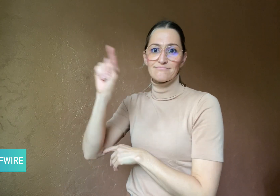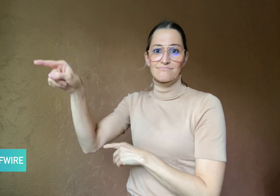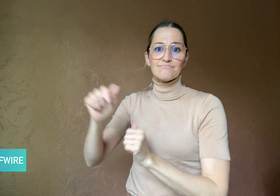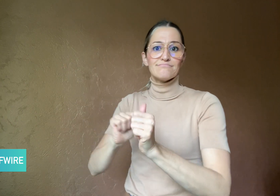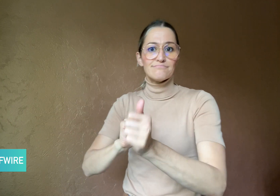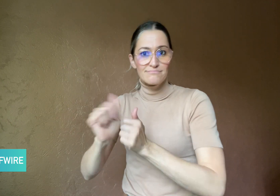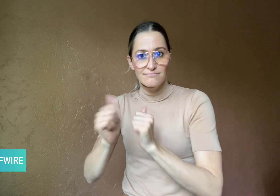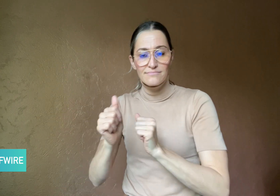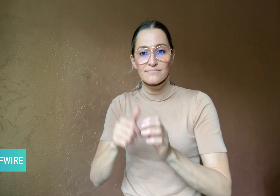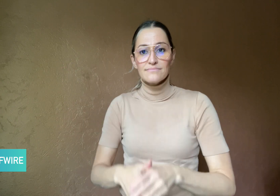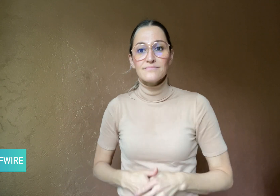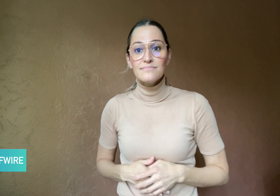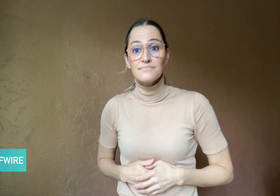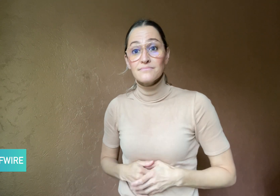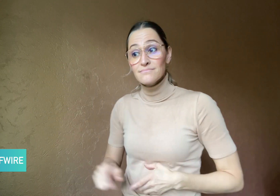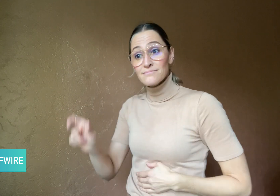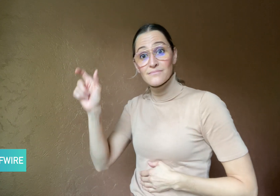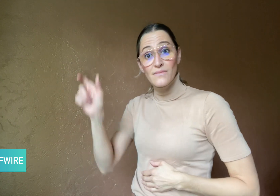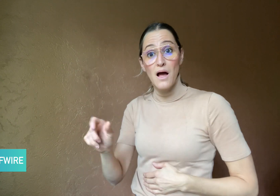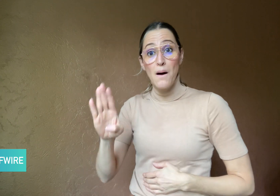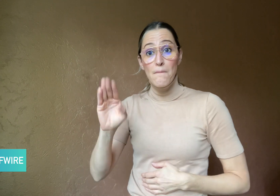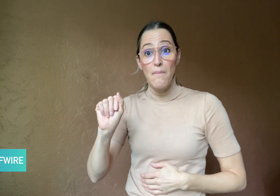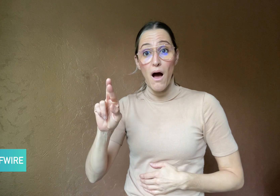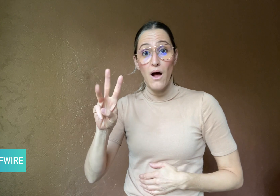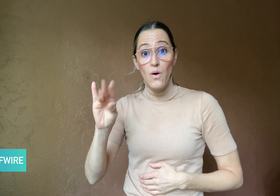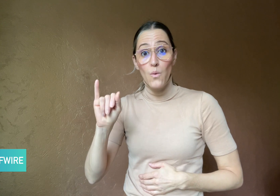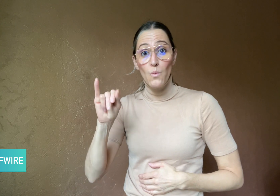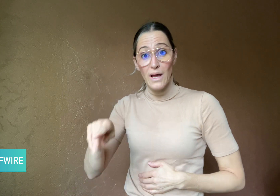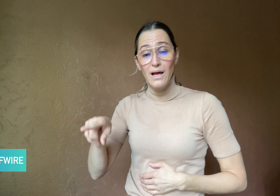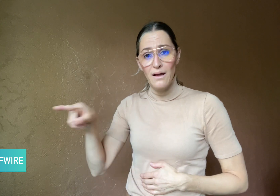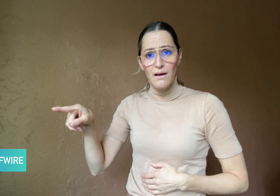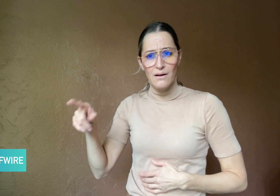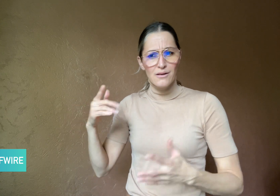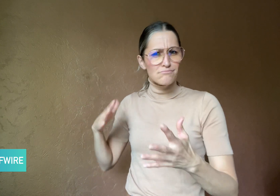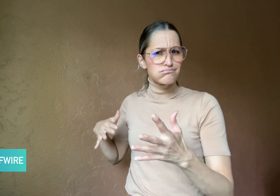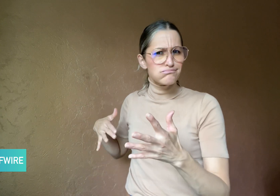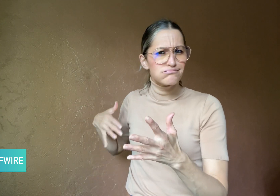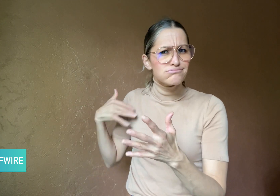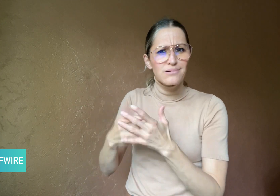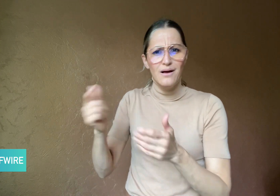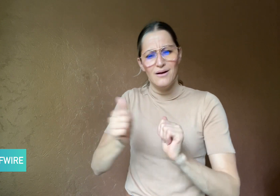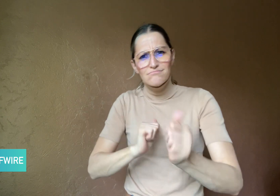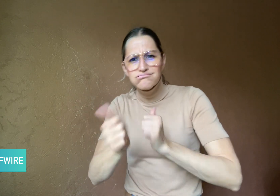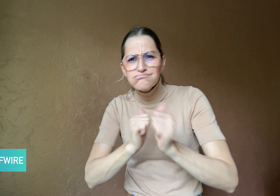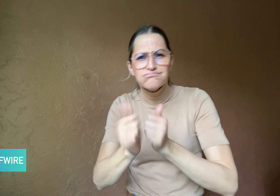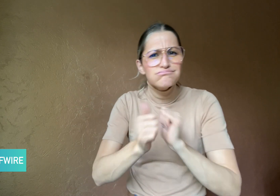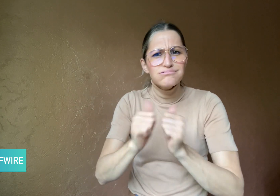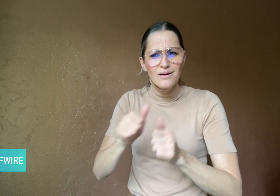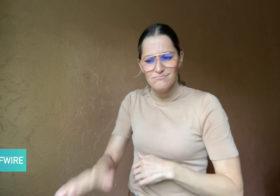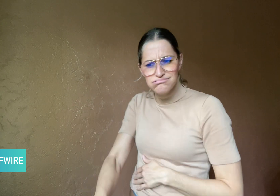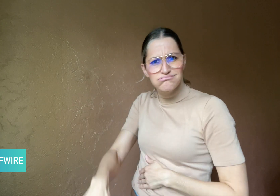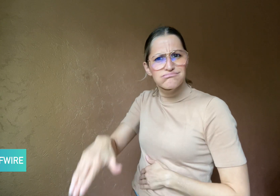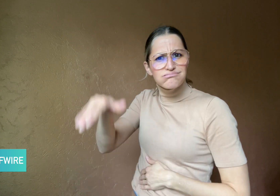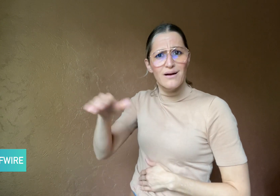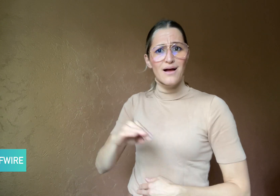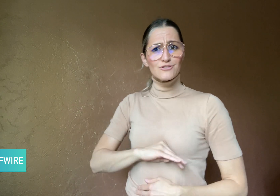of athletes to send to the event. Barwin has